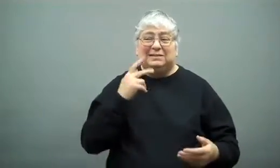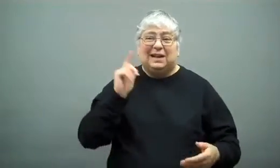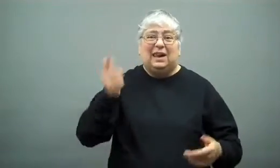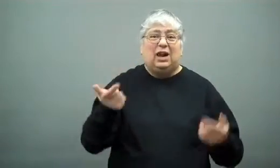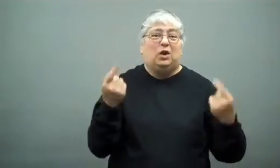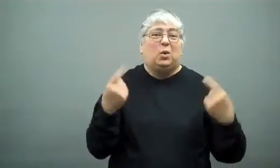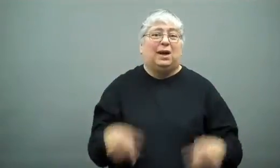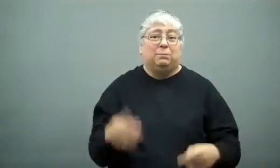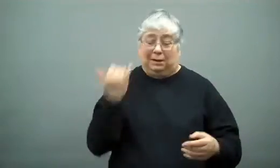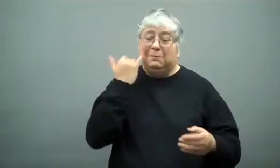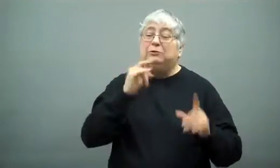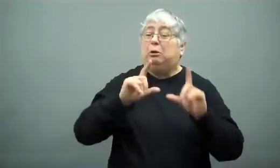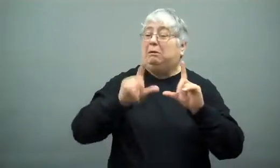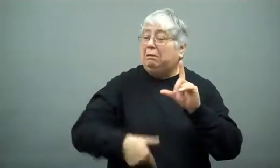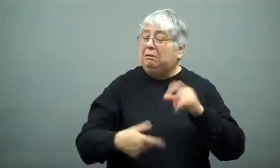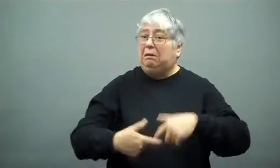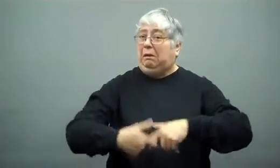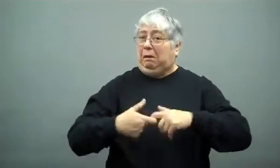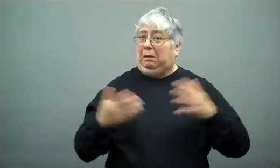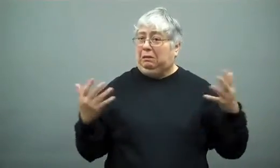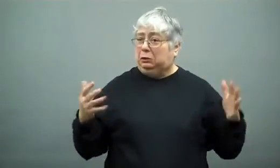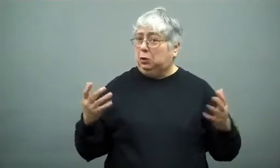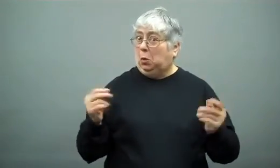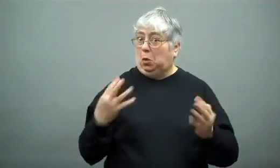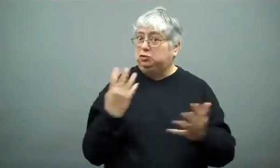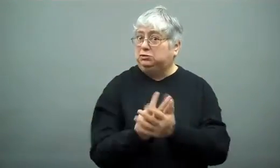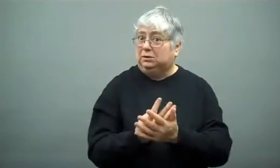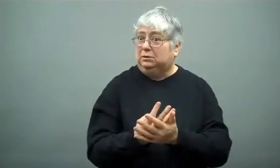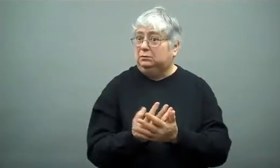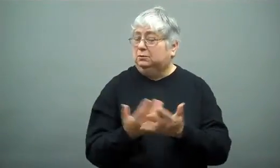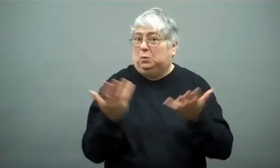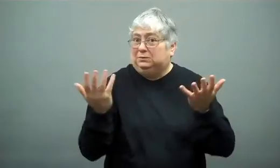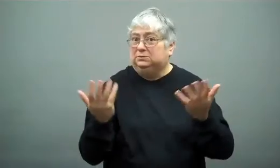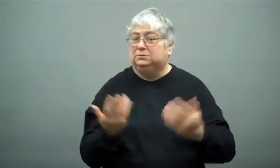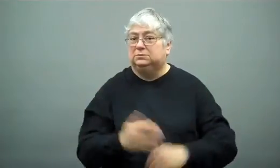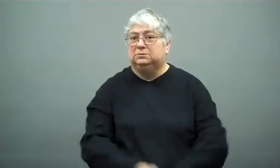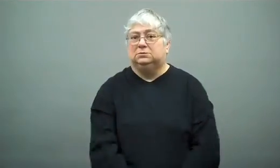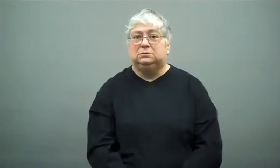We'll see what happens. Will he lose his license and perhaps go to jail?